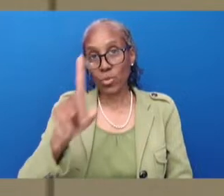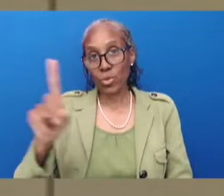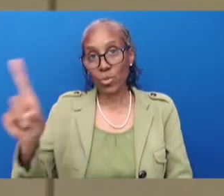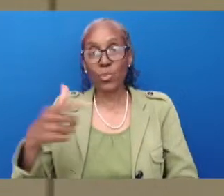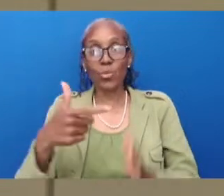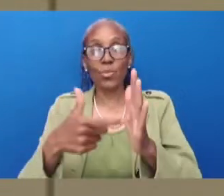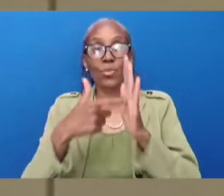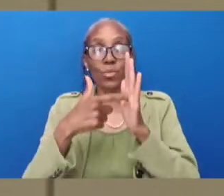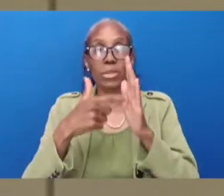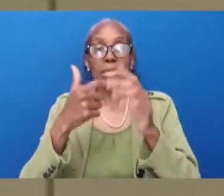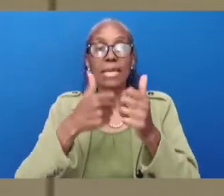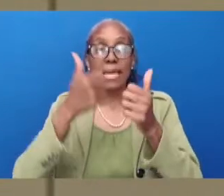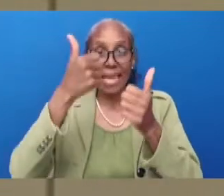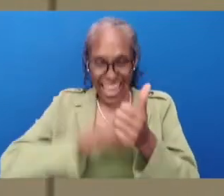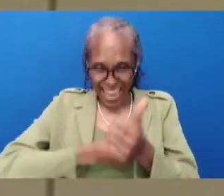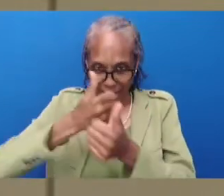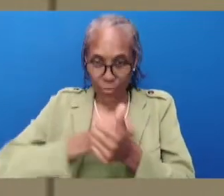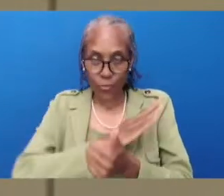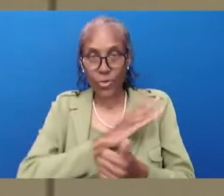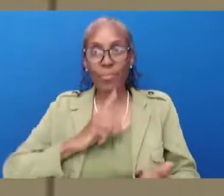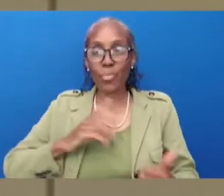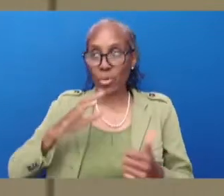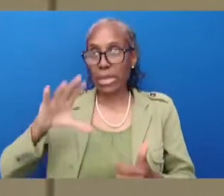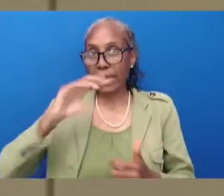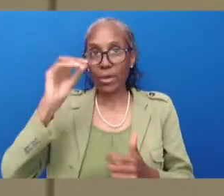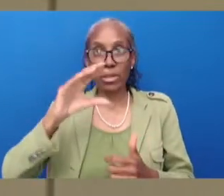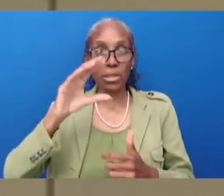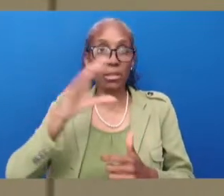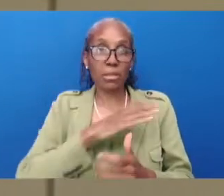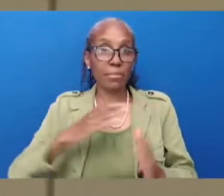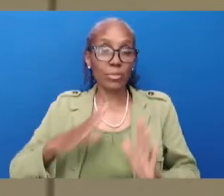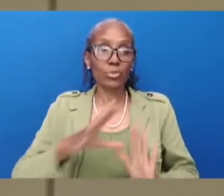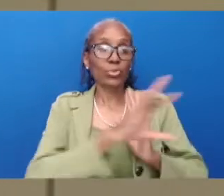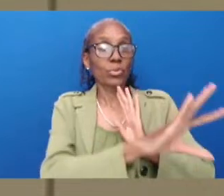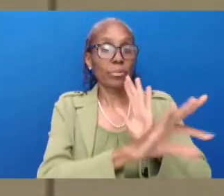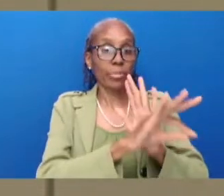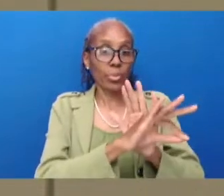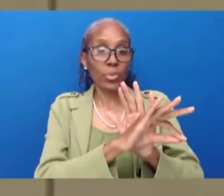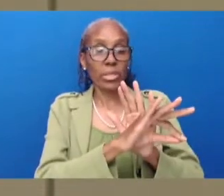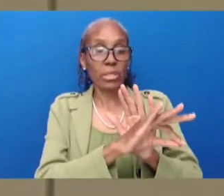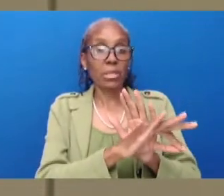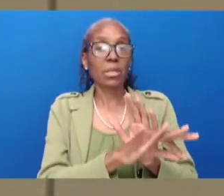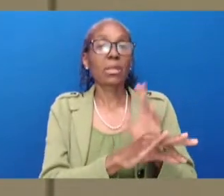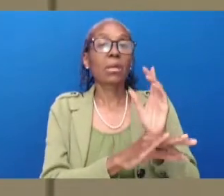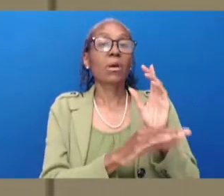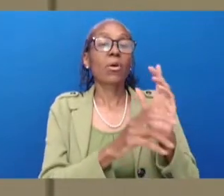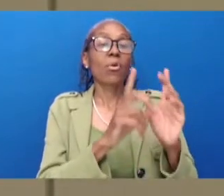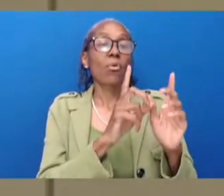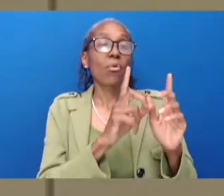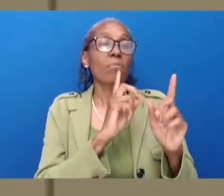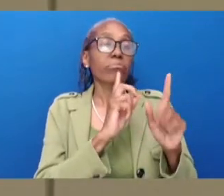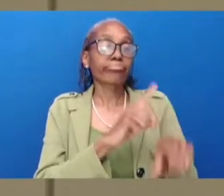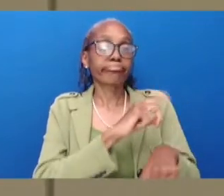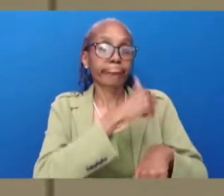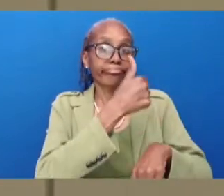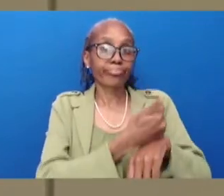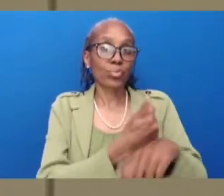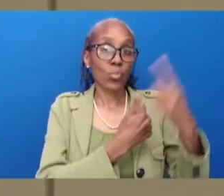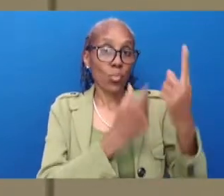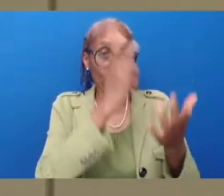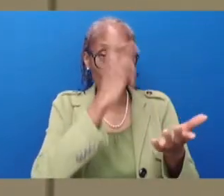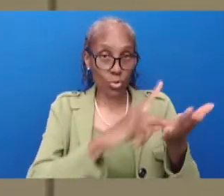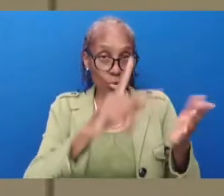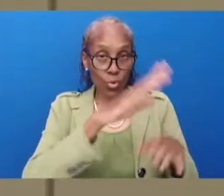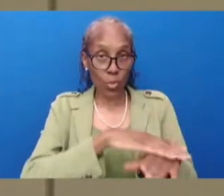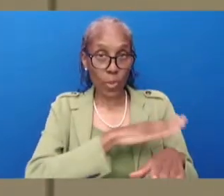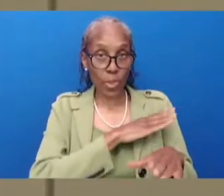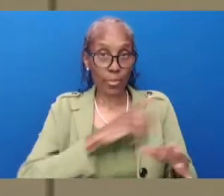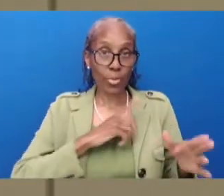STATUTE 153A-111 REQUIRES EVERY